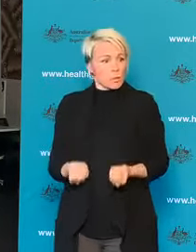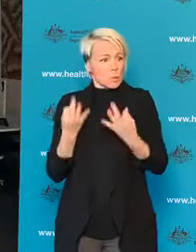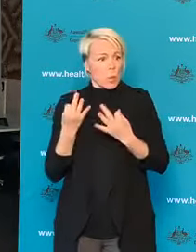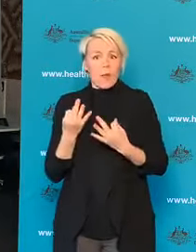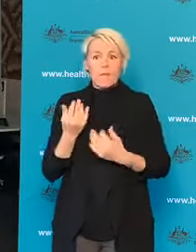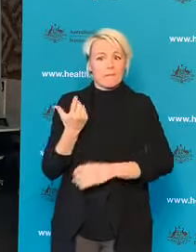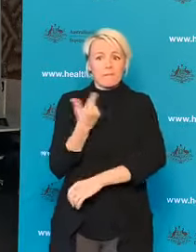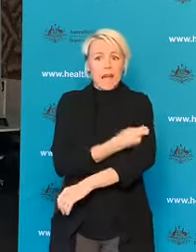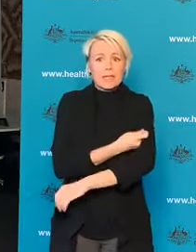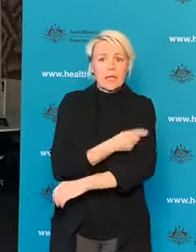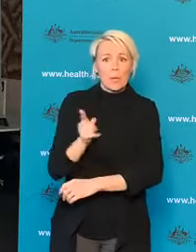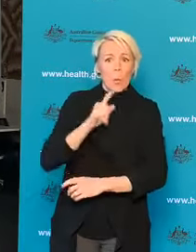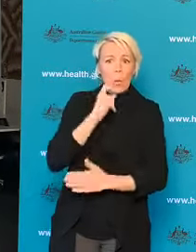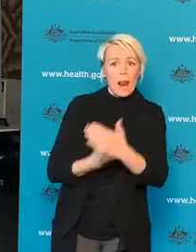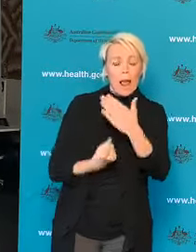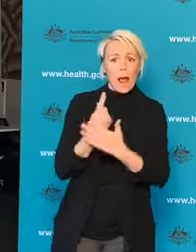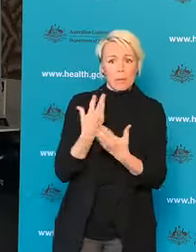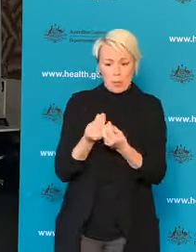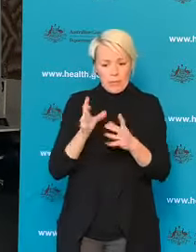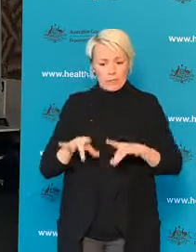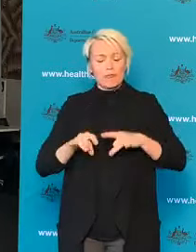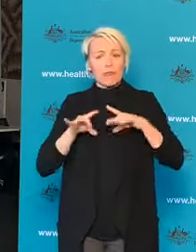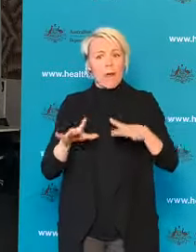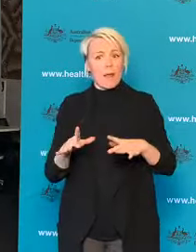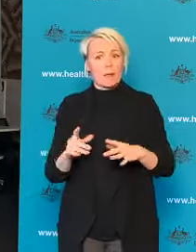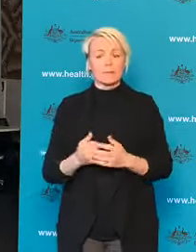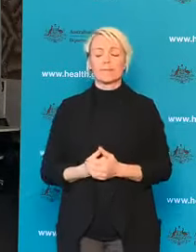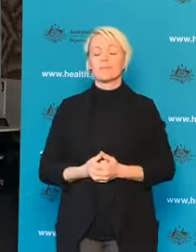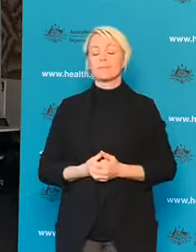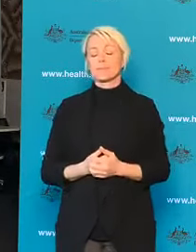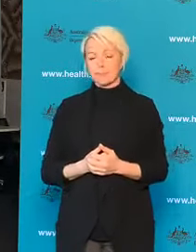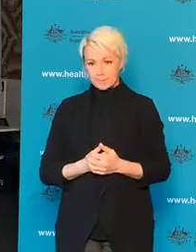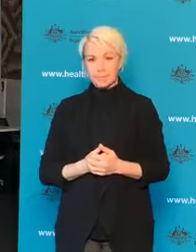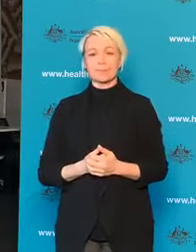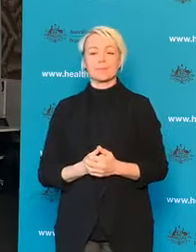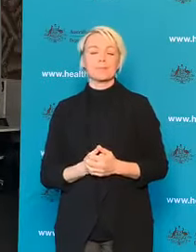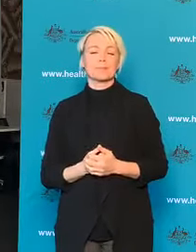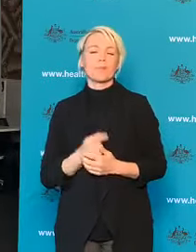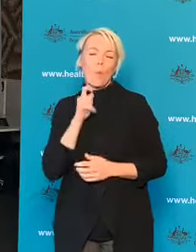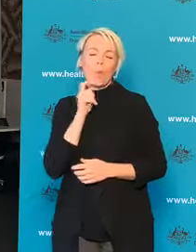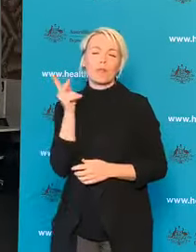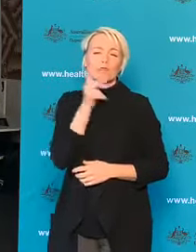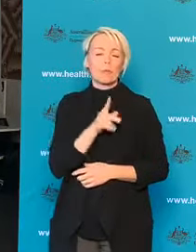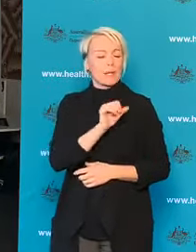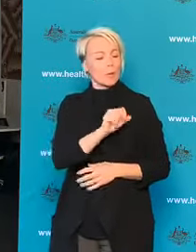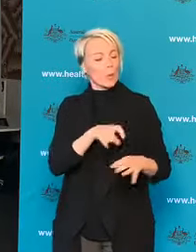Thanks Josh. I'll just just repeat the question in case it can't be heard. The question is about